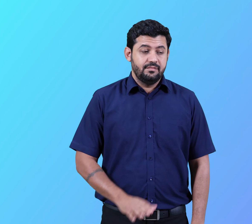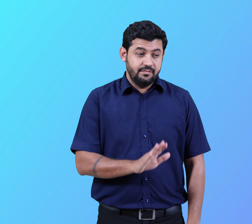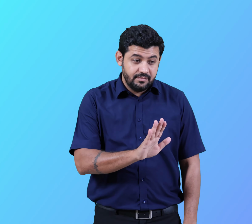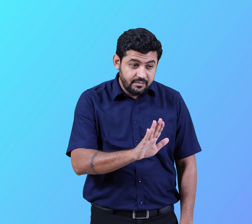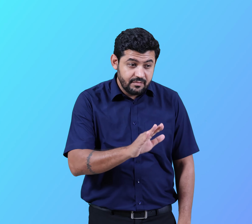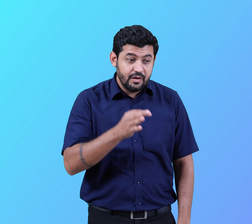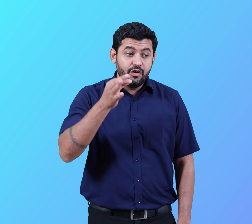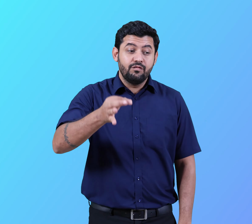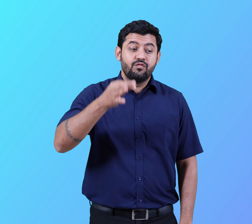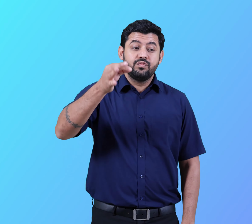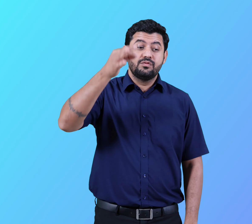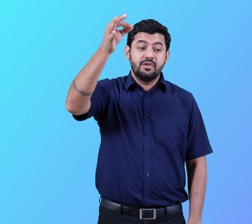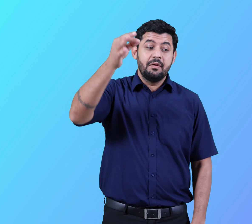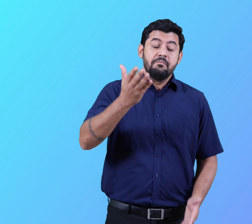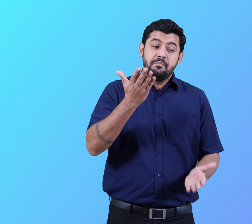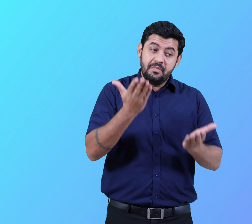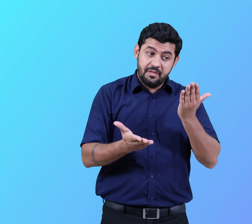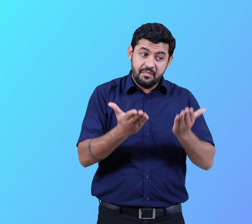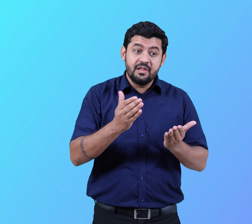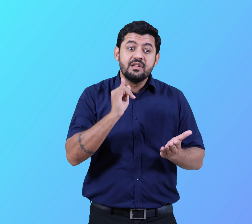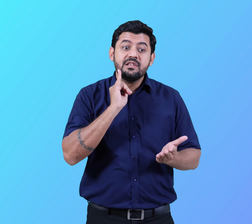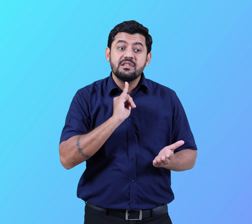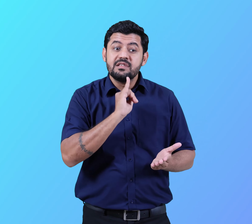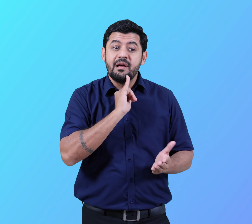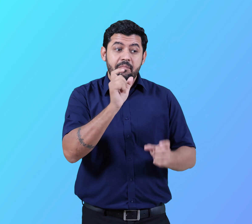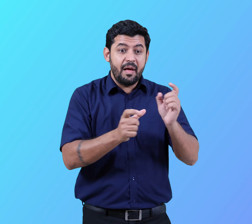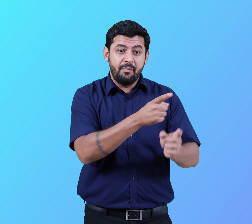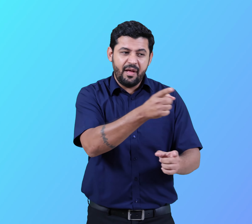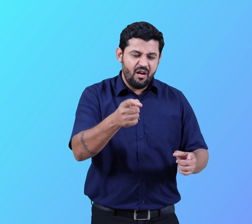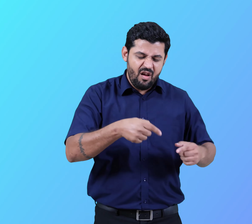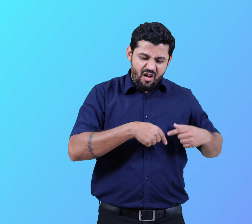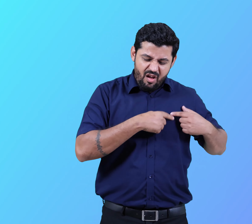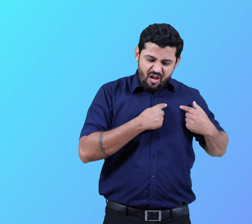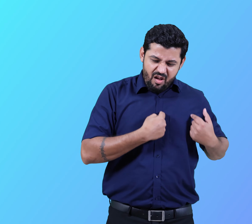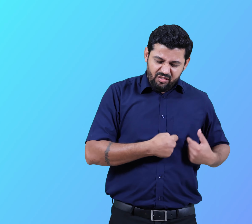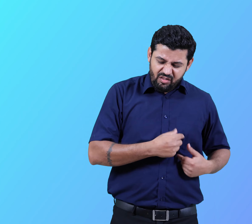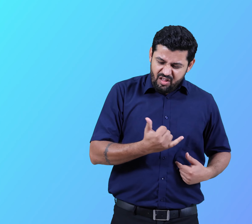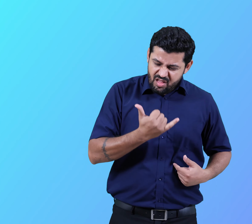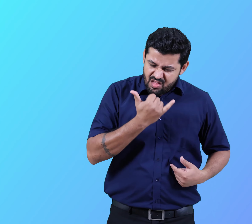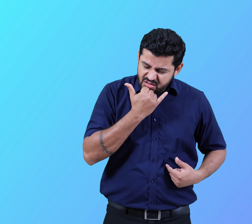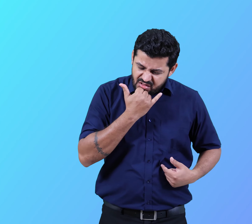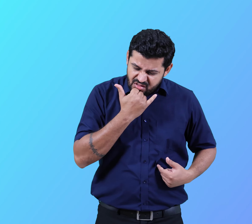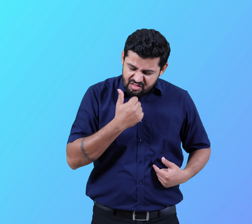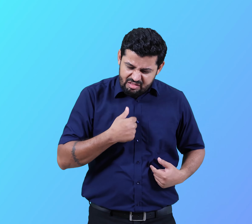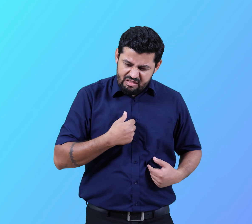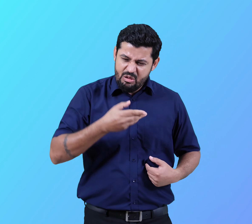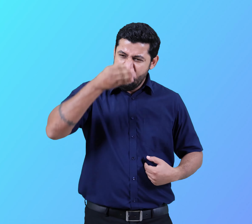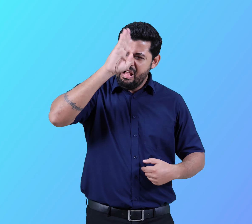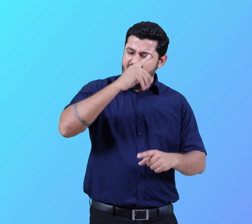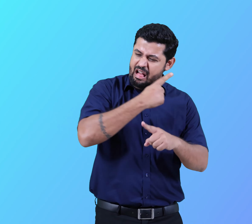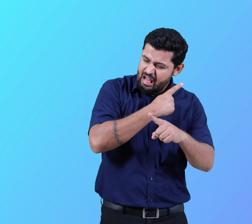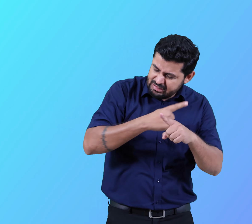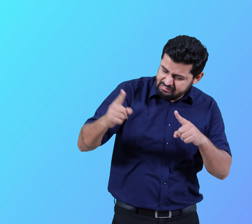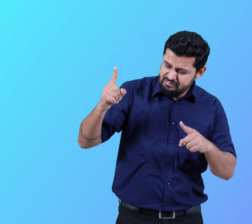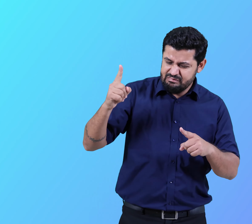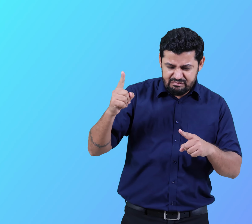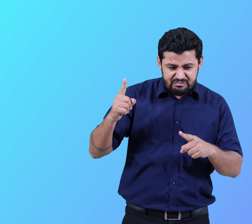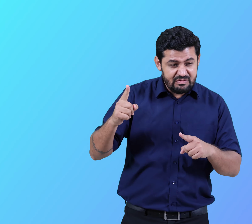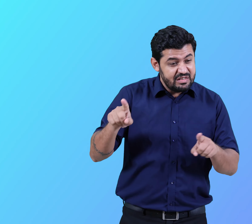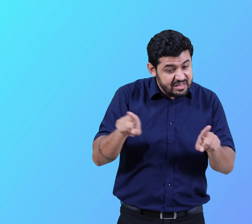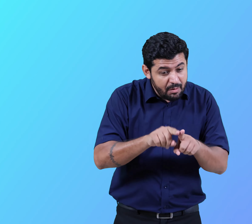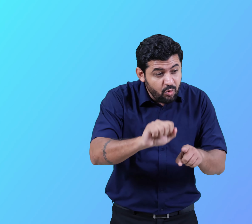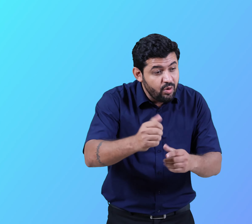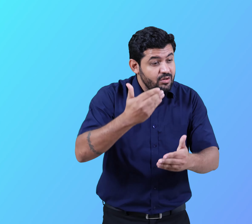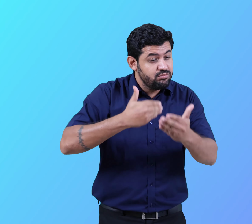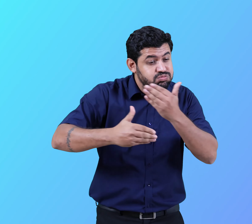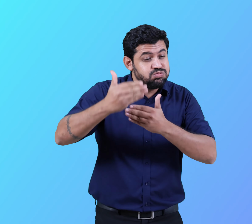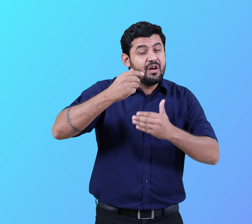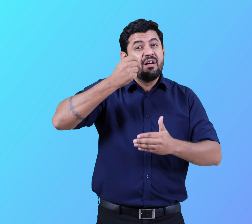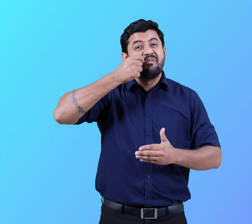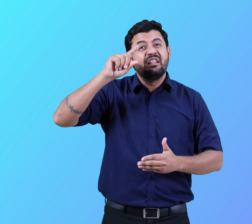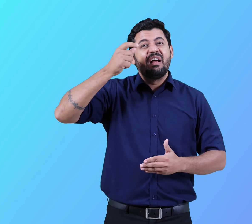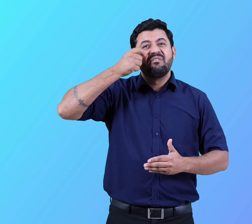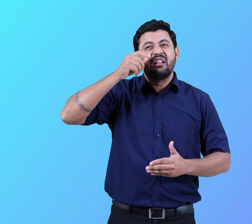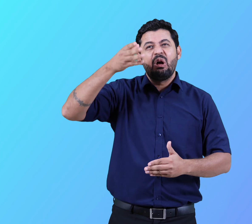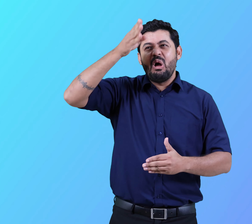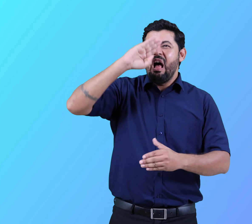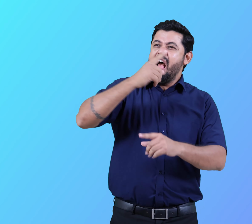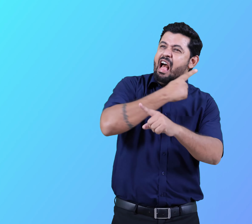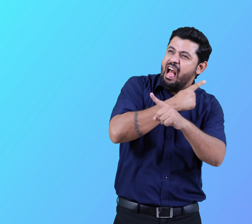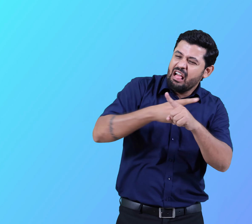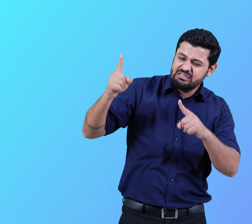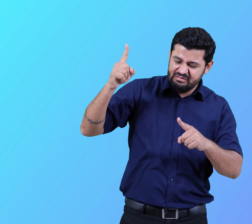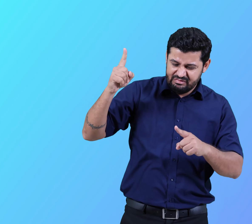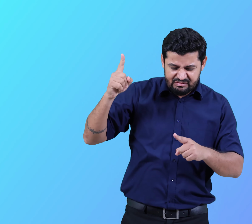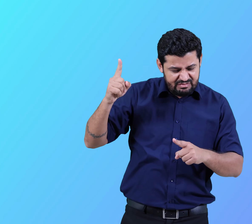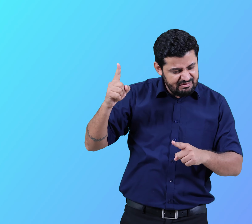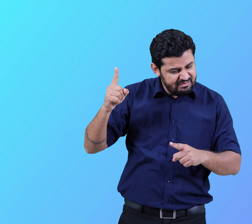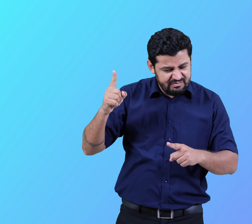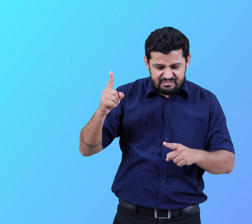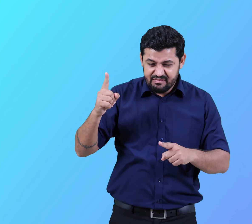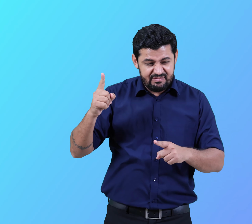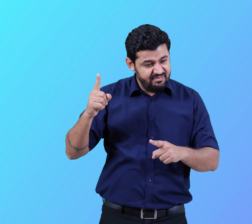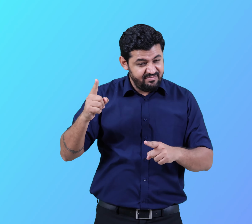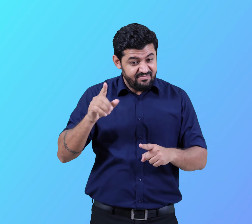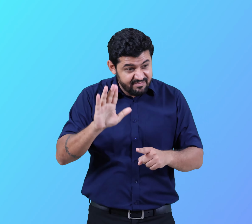“But maybe the people will confess their sins. And maybe they will confess the sins of their ancestors. Maybe they will admit that they turned against me. Maybe they will admit that they sinned against me.